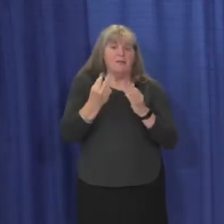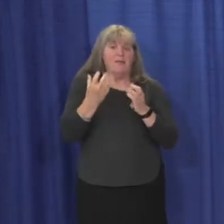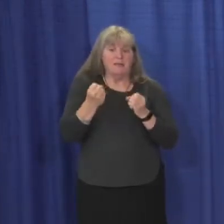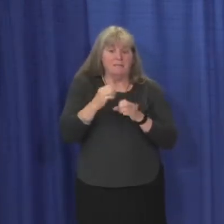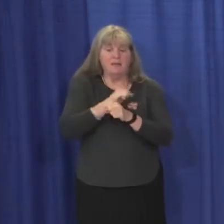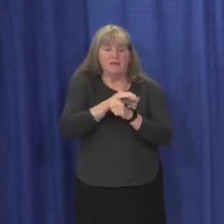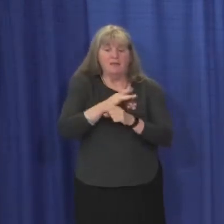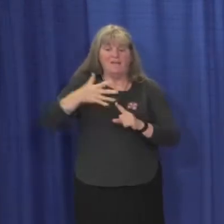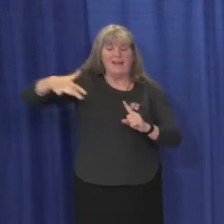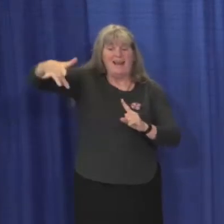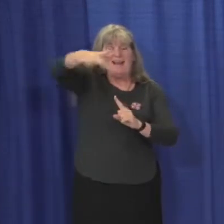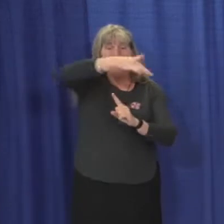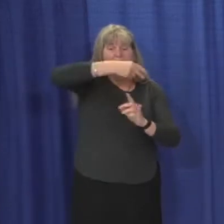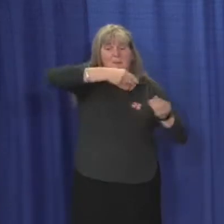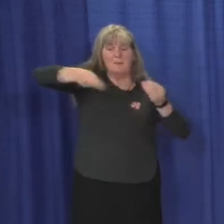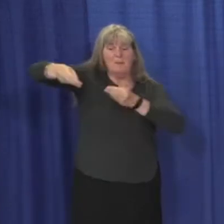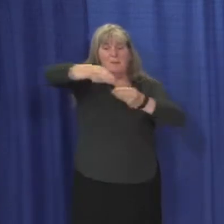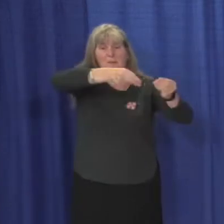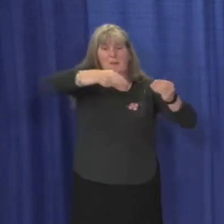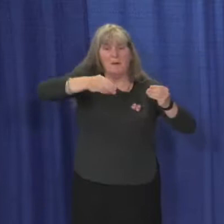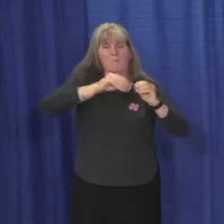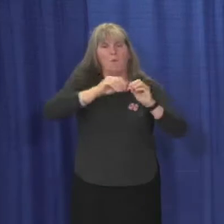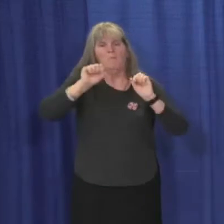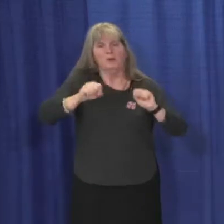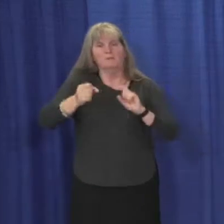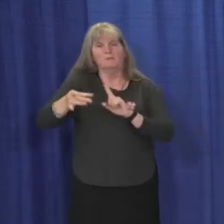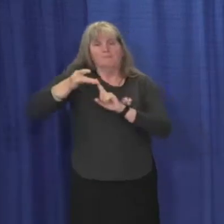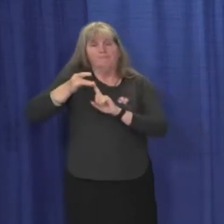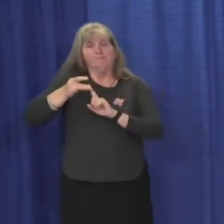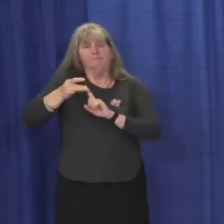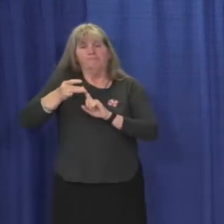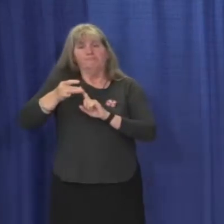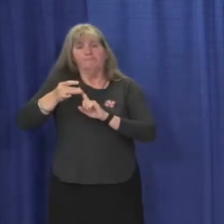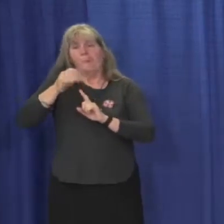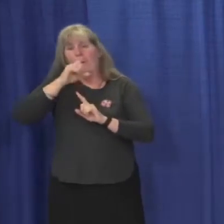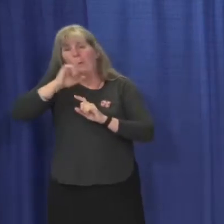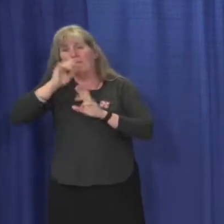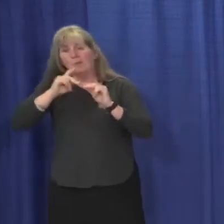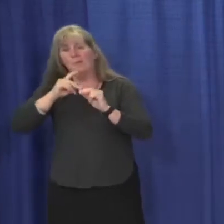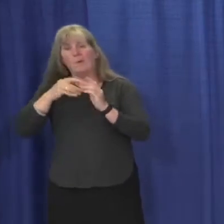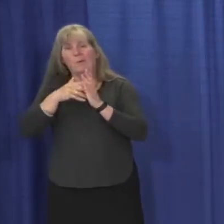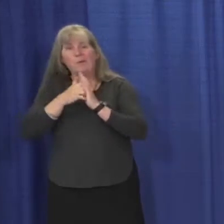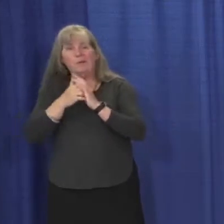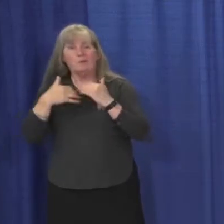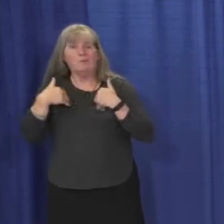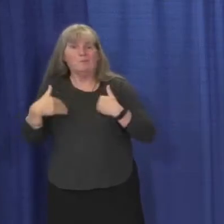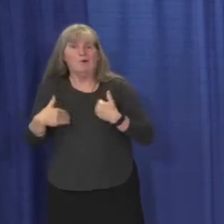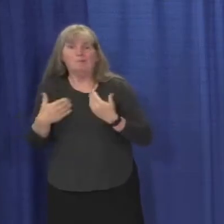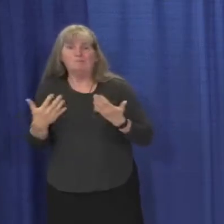in a while especially of large numbers of people get infected.